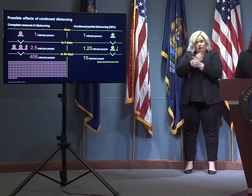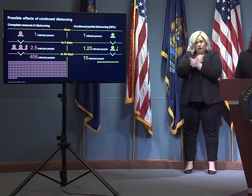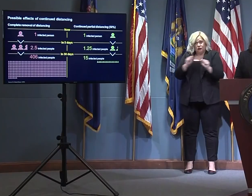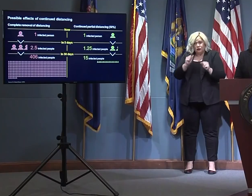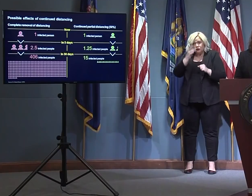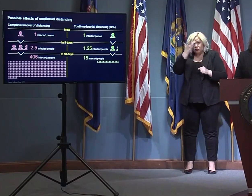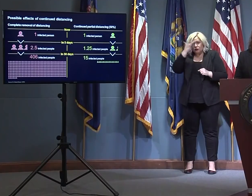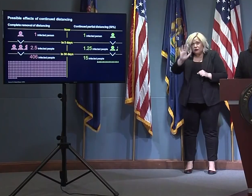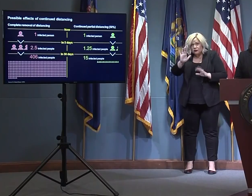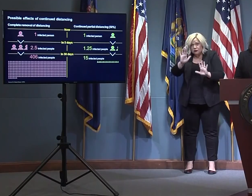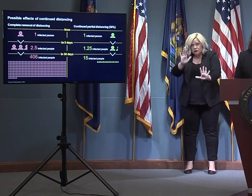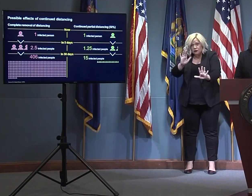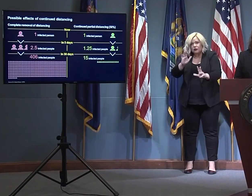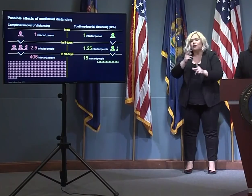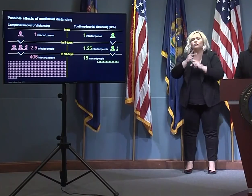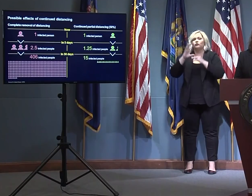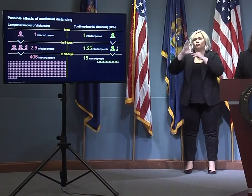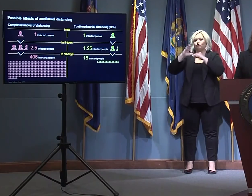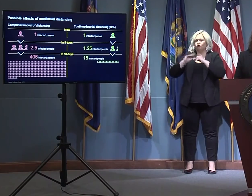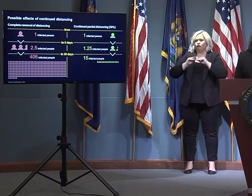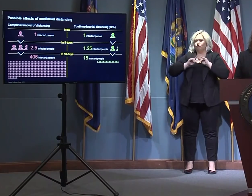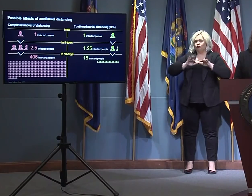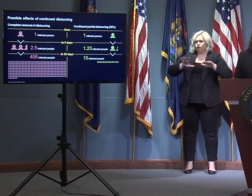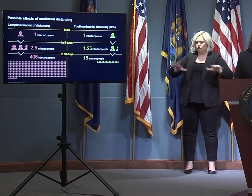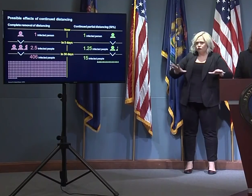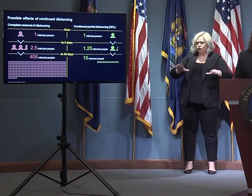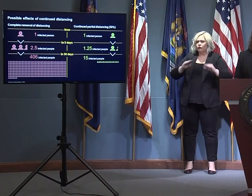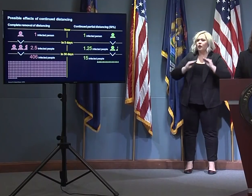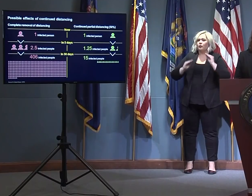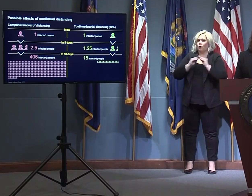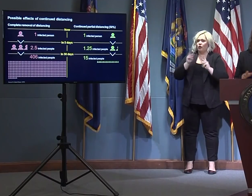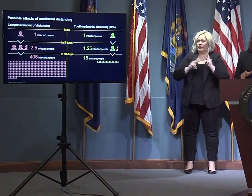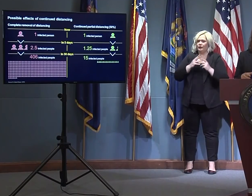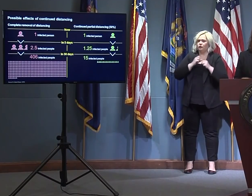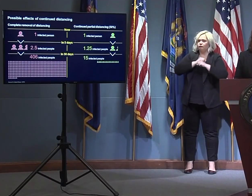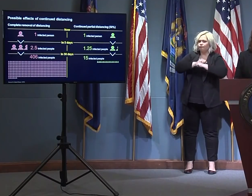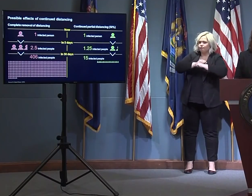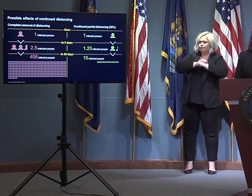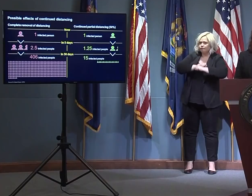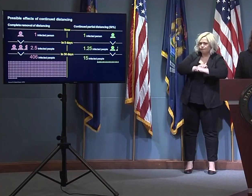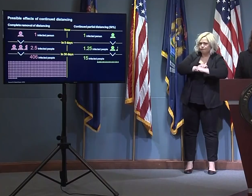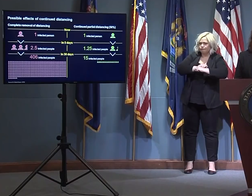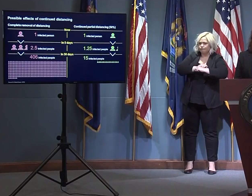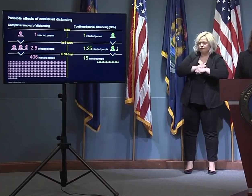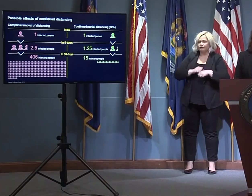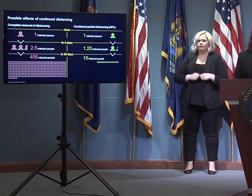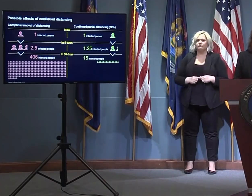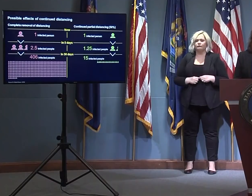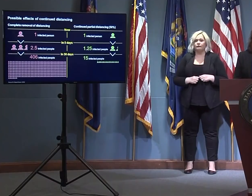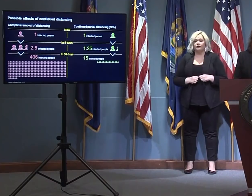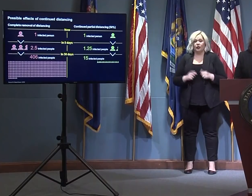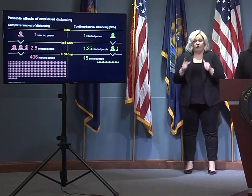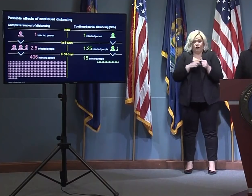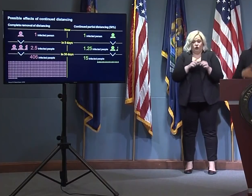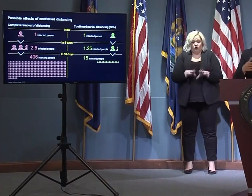WE DON'T WANT THAT TO HAPPEN. SO IF WE STAY SMART WE CAN LOWER THE RISK AND PROTECT MORE PEOPLE.